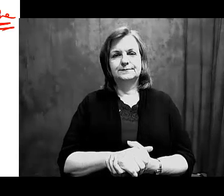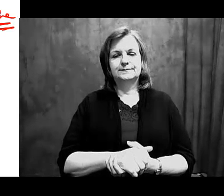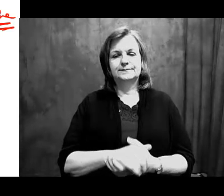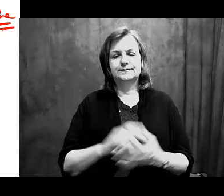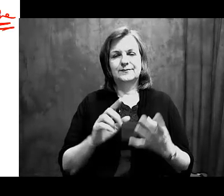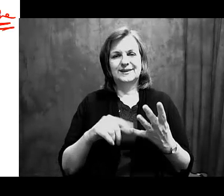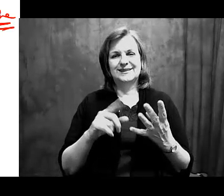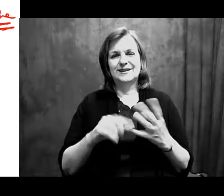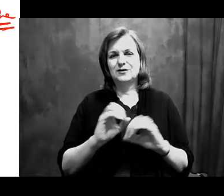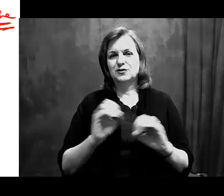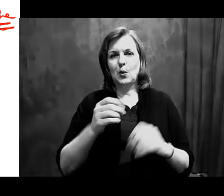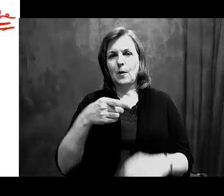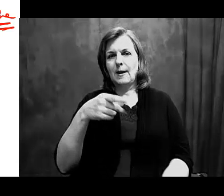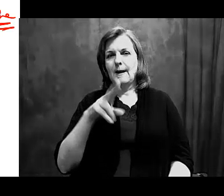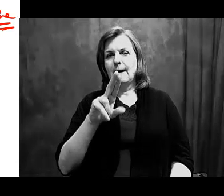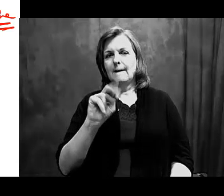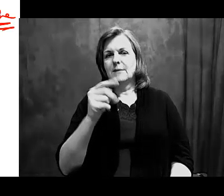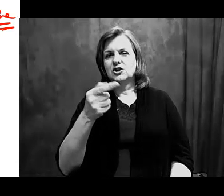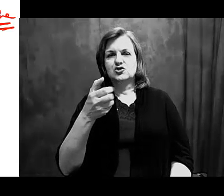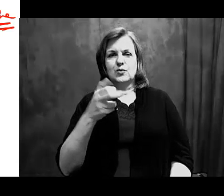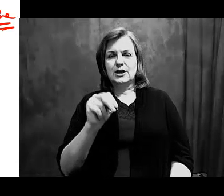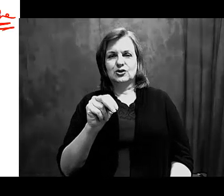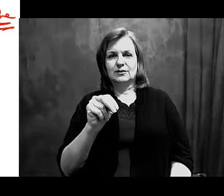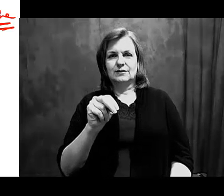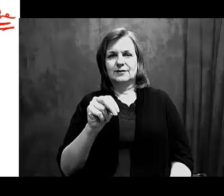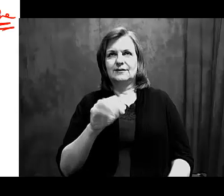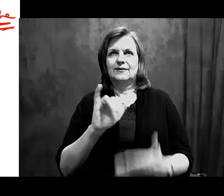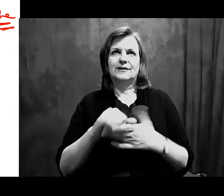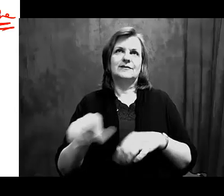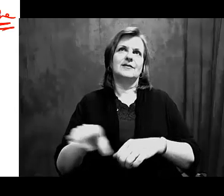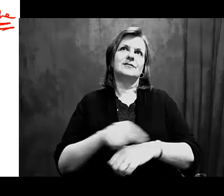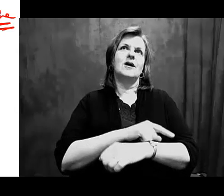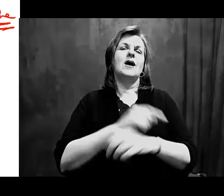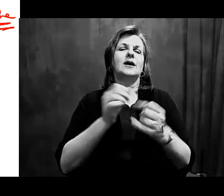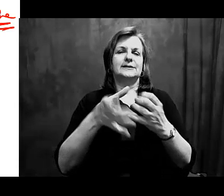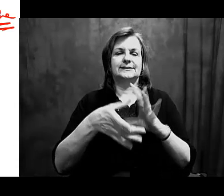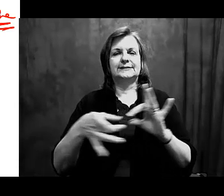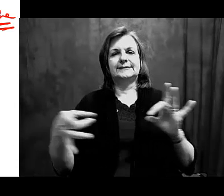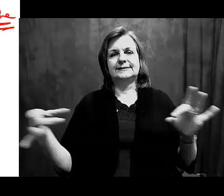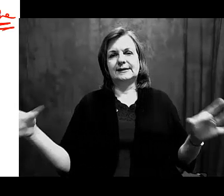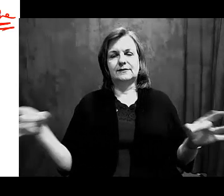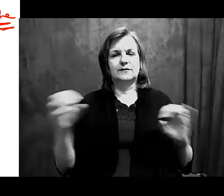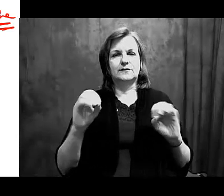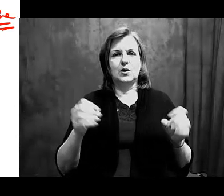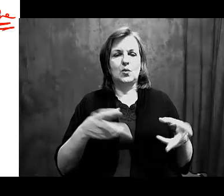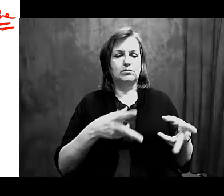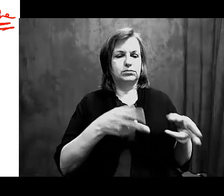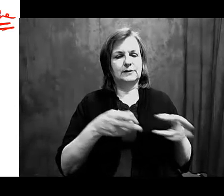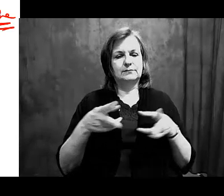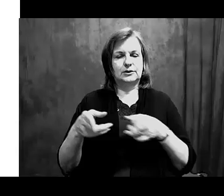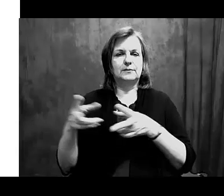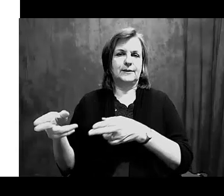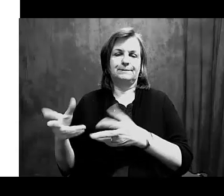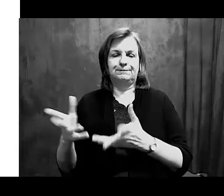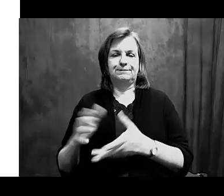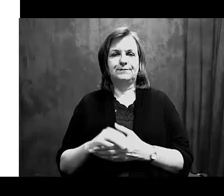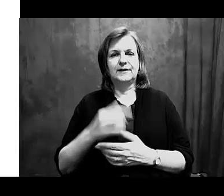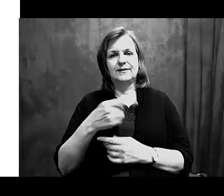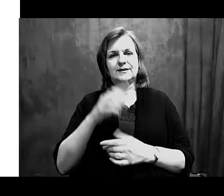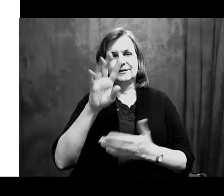I have here that there's no punctuation it's just like a big run on sentence! so don't think about breaks or anything like that in it